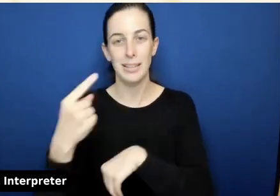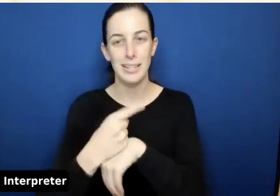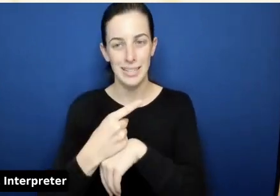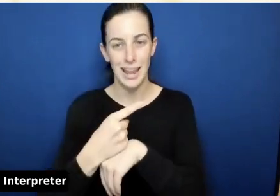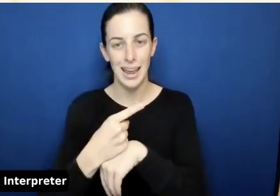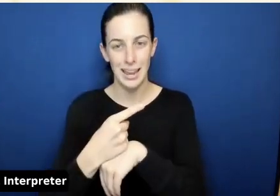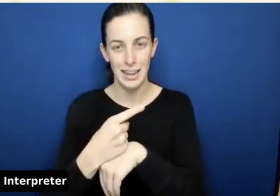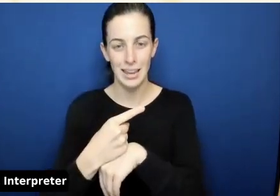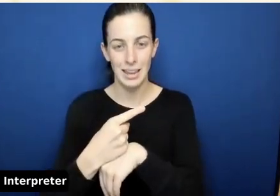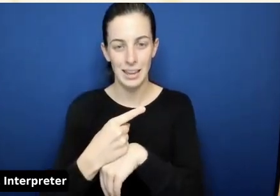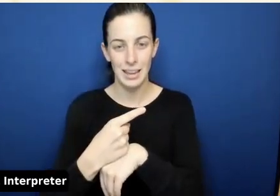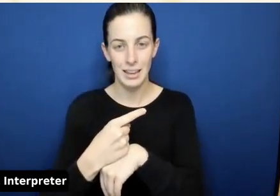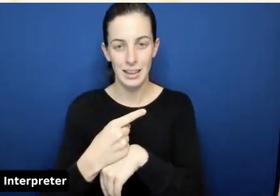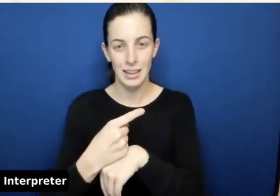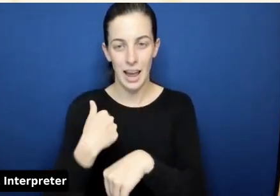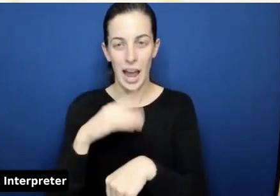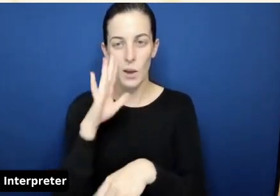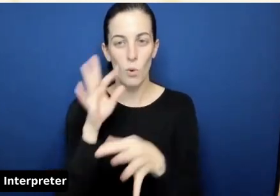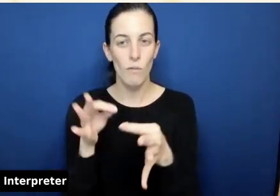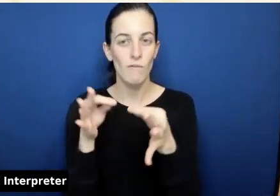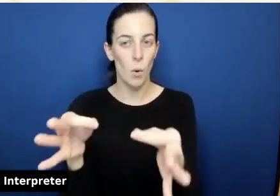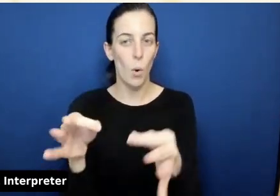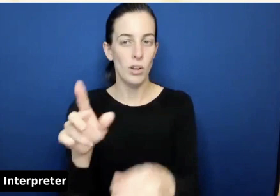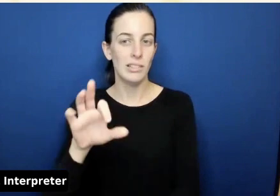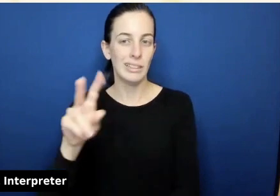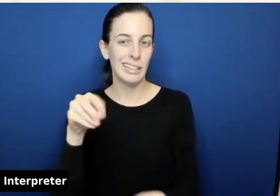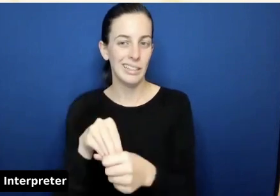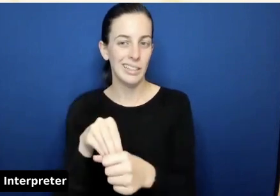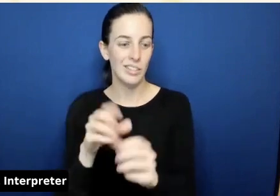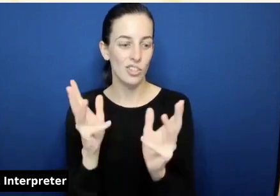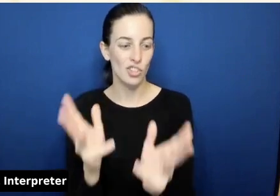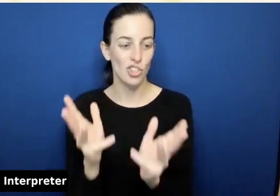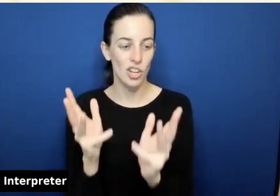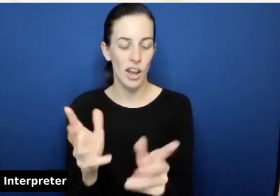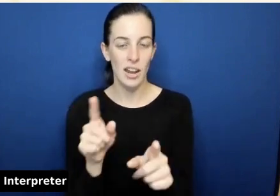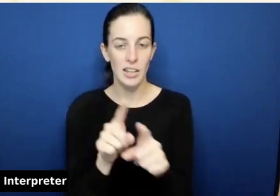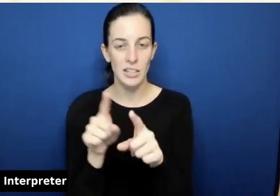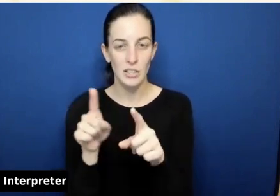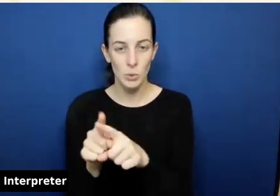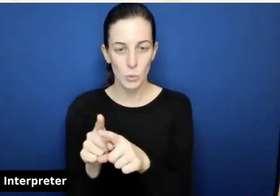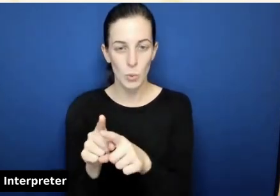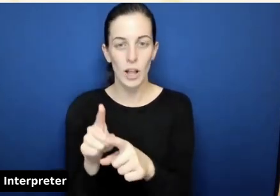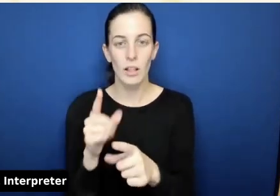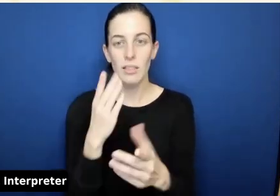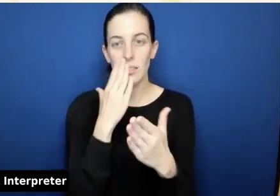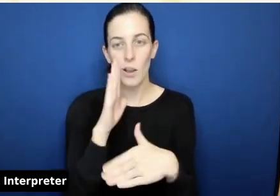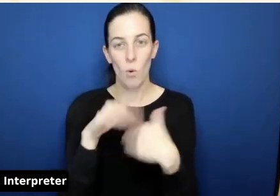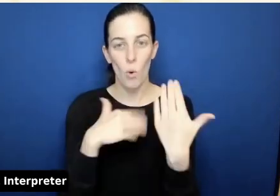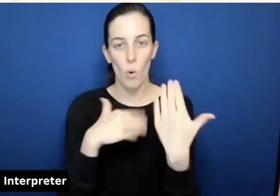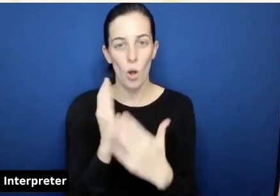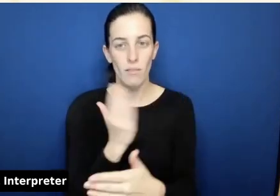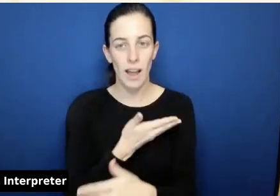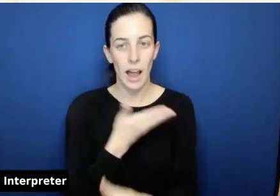I will provide the link in the chat as well to provide anonymous feedback for our speakers on the presentation and you can enter